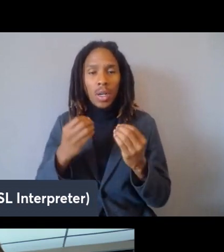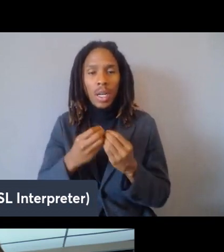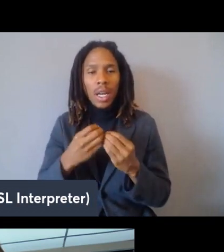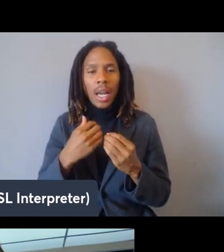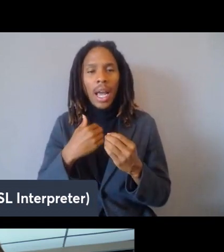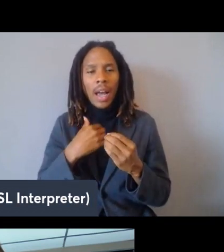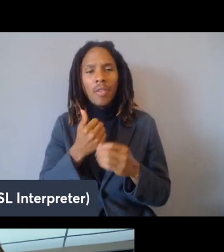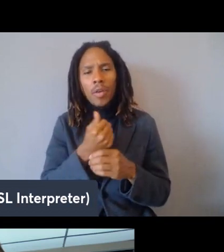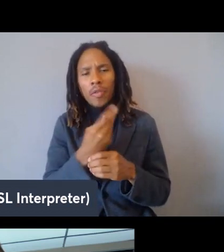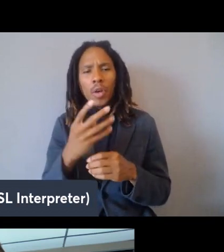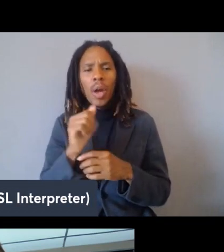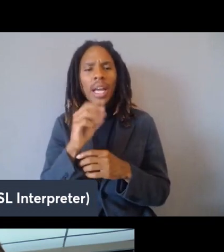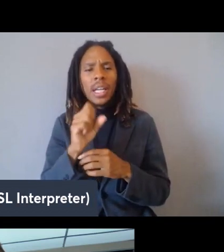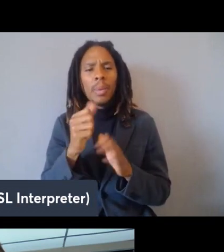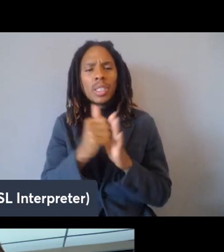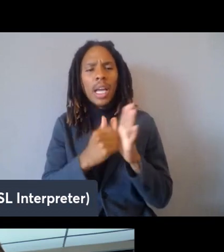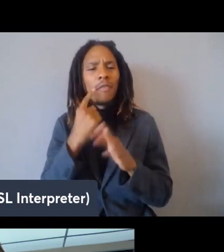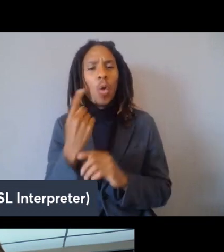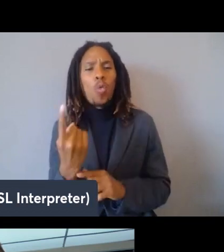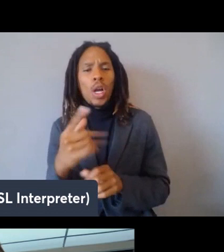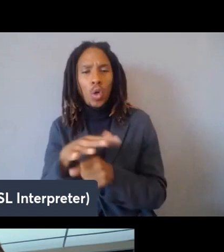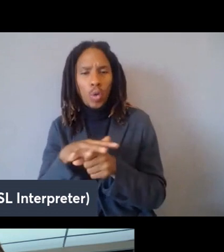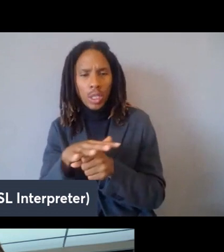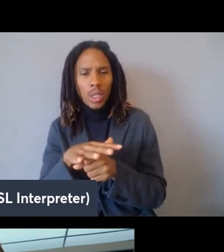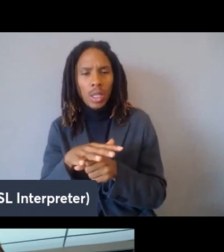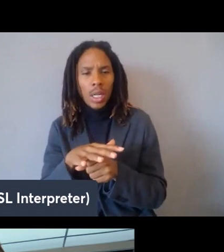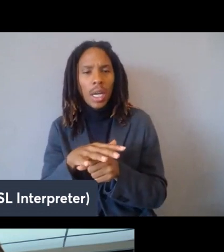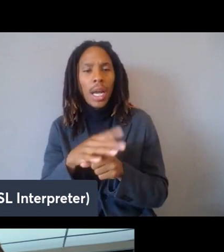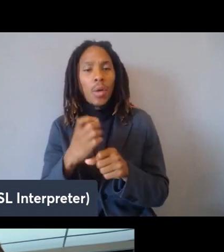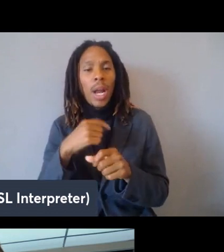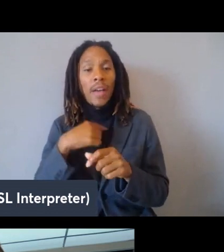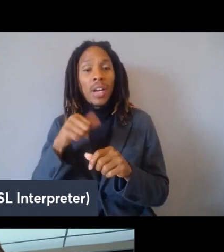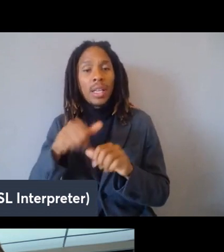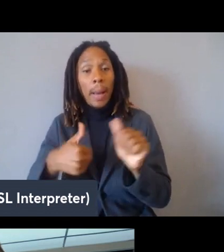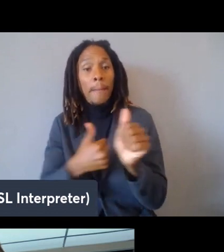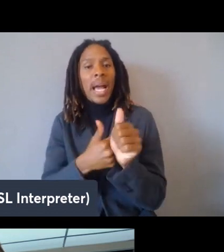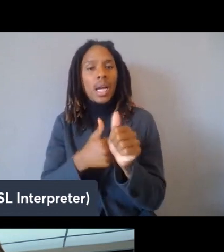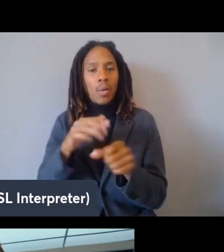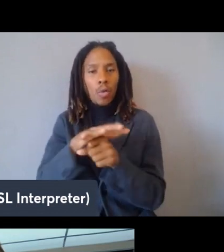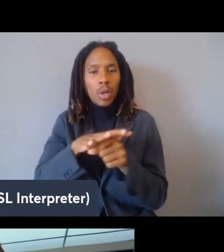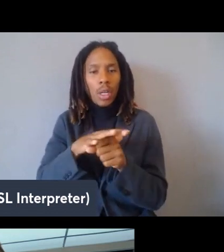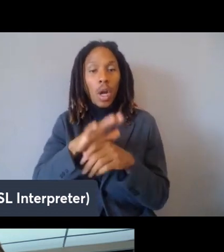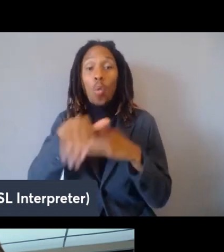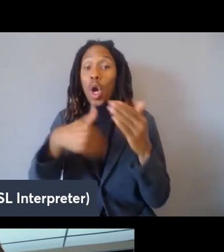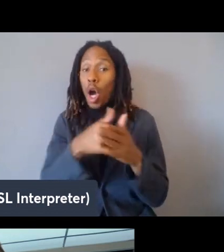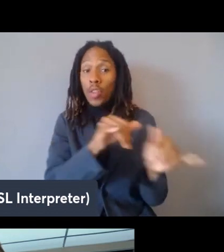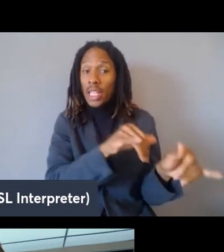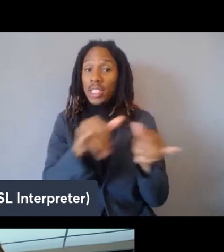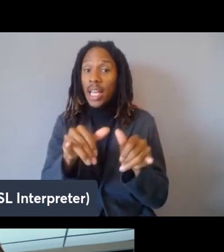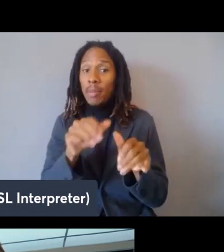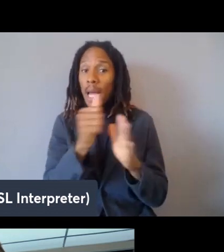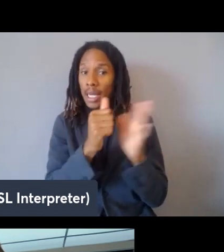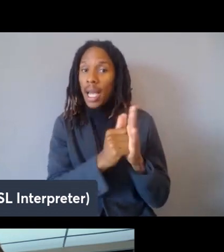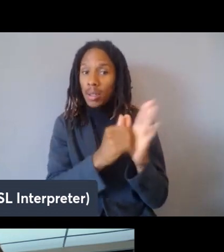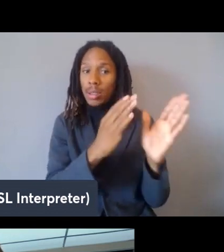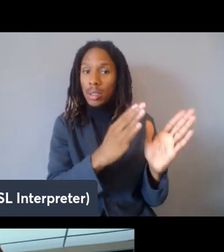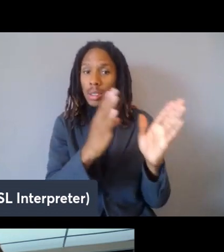for one region and you want to have another backup region with all the same AWS account. So what you can easily do with StackSets